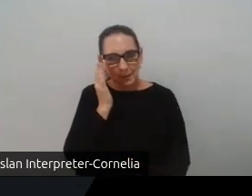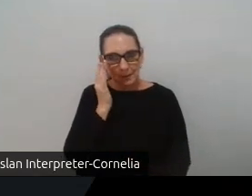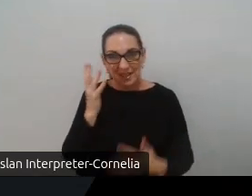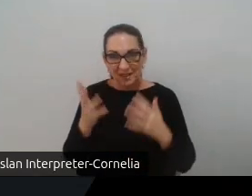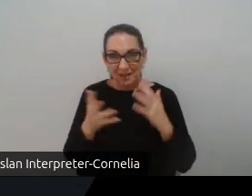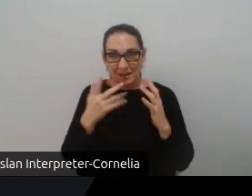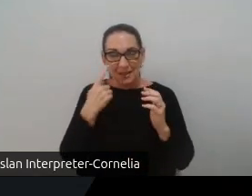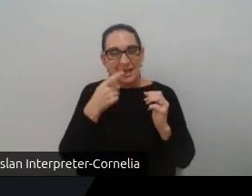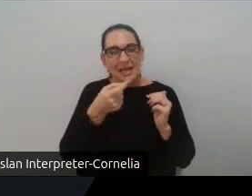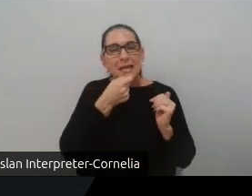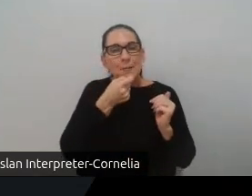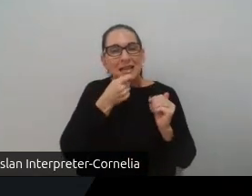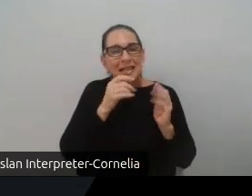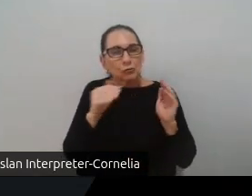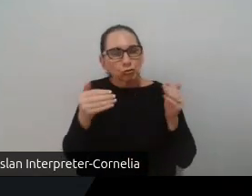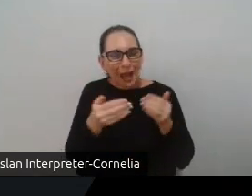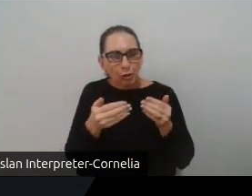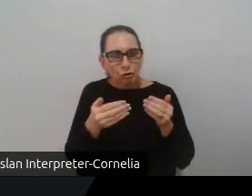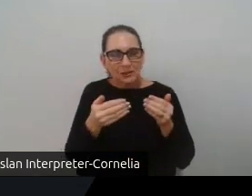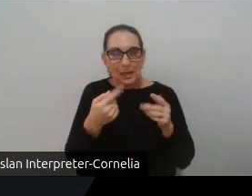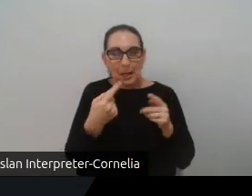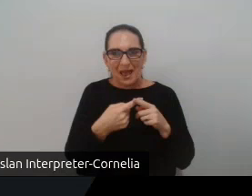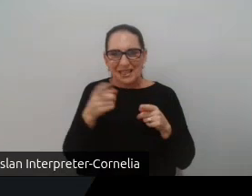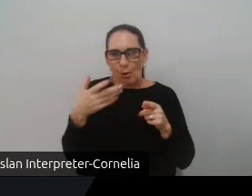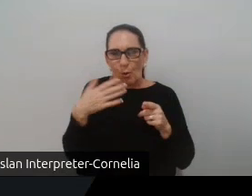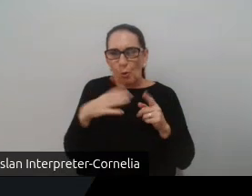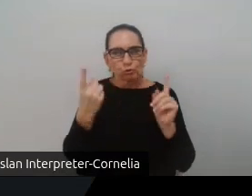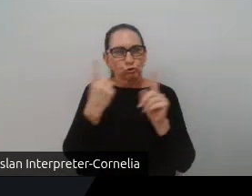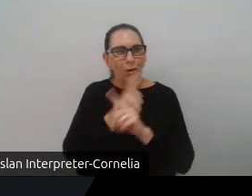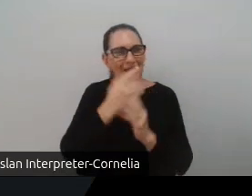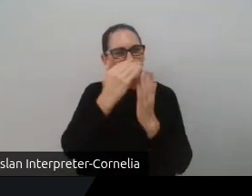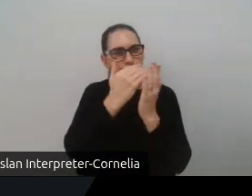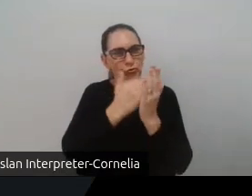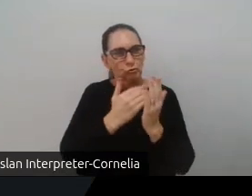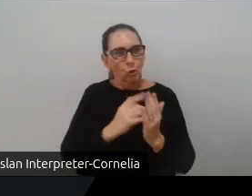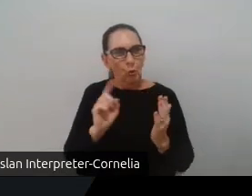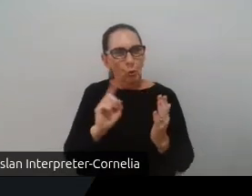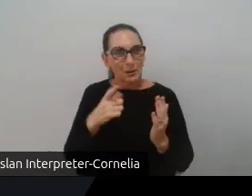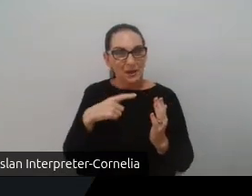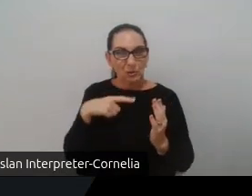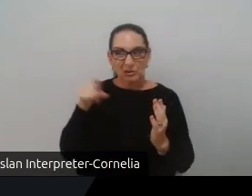introduction and what she wants to have changed because um the respondent John has breached the